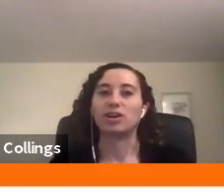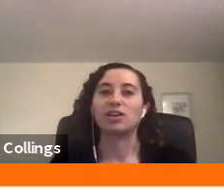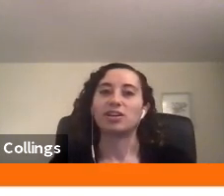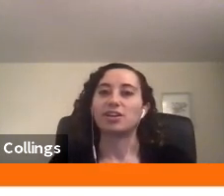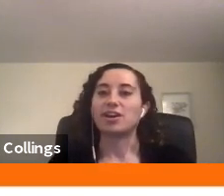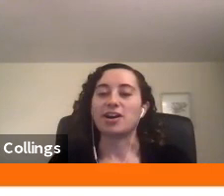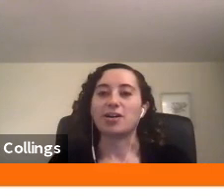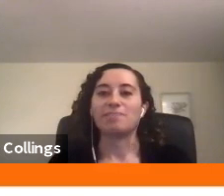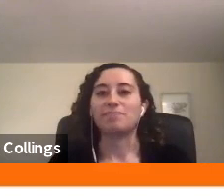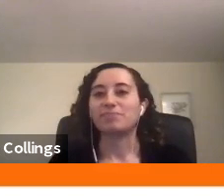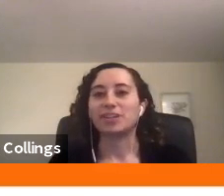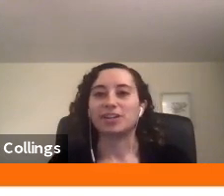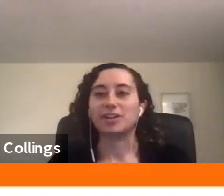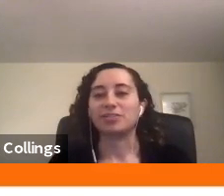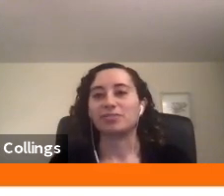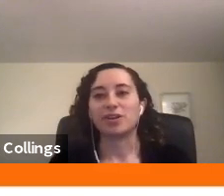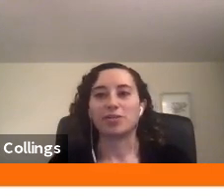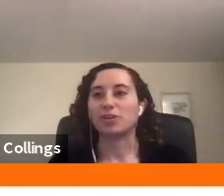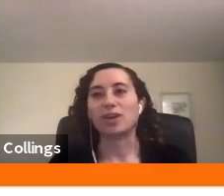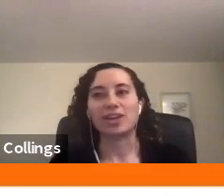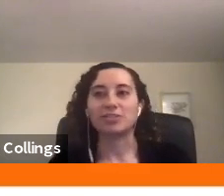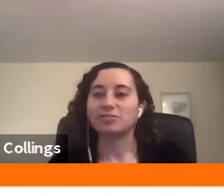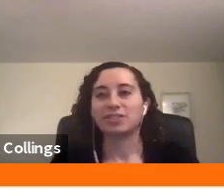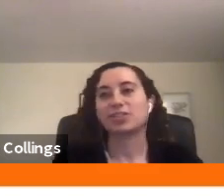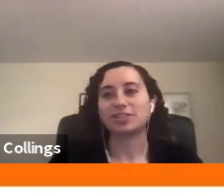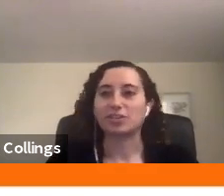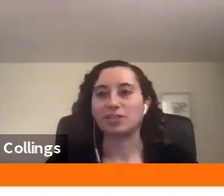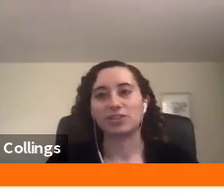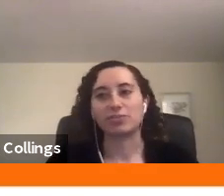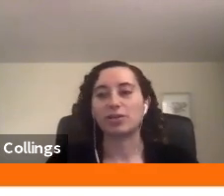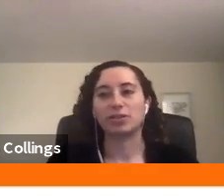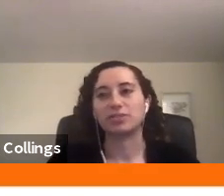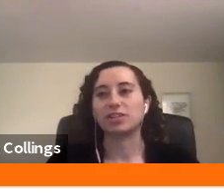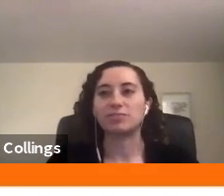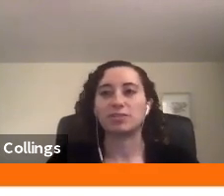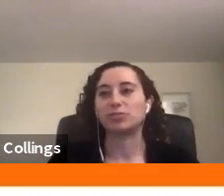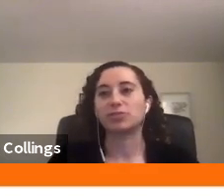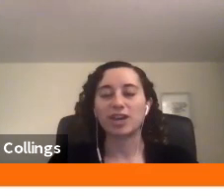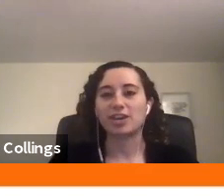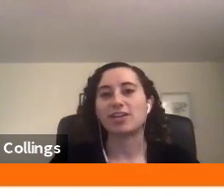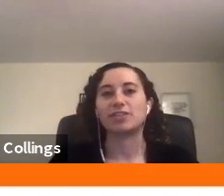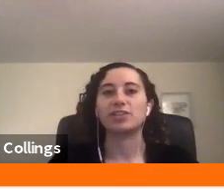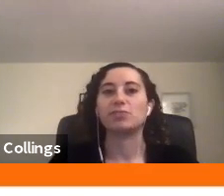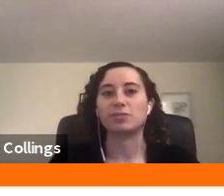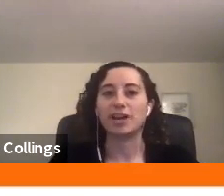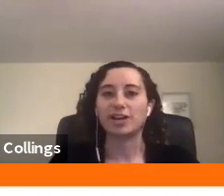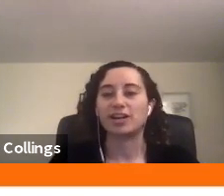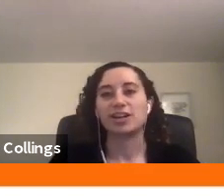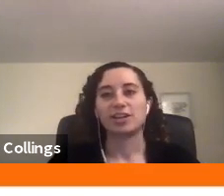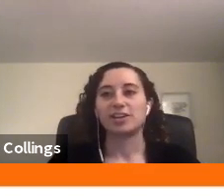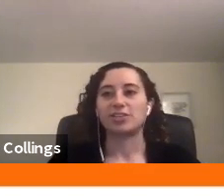people's diet is causing their mental health problems, or their weight is